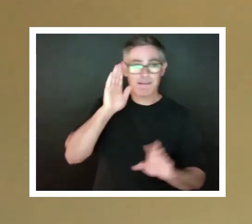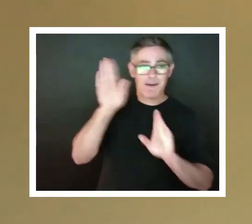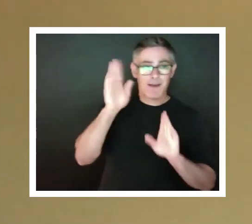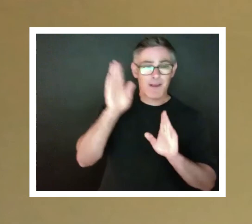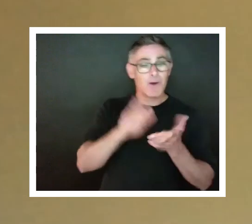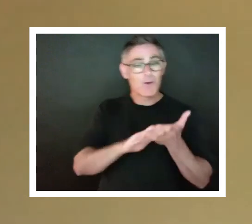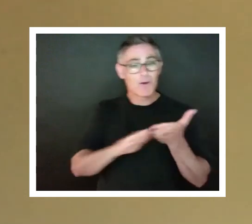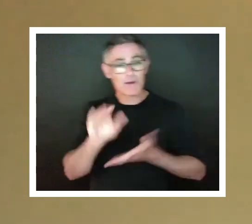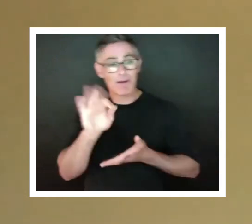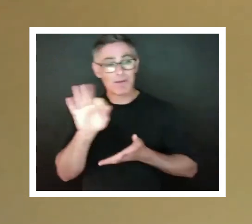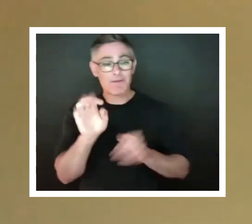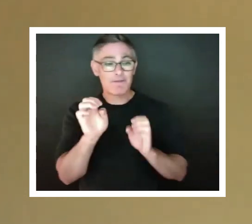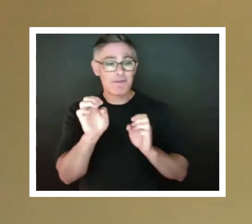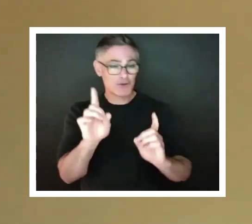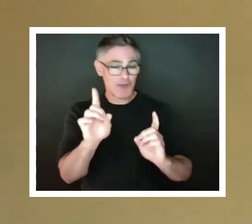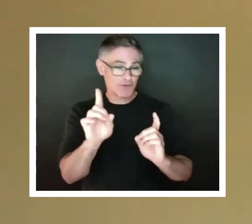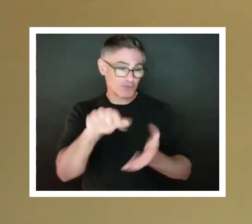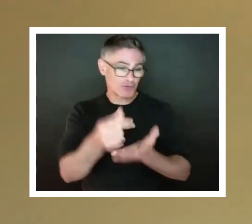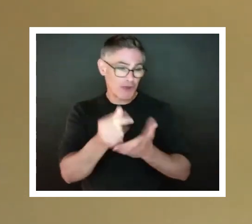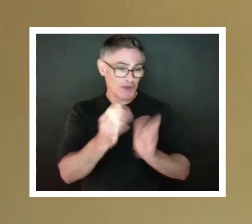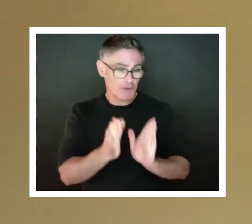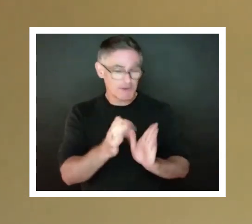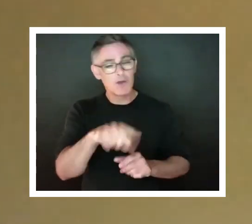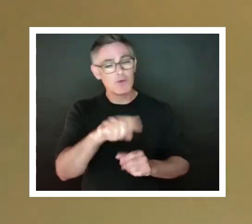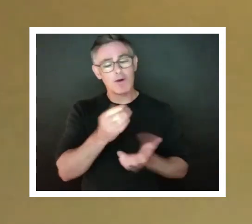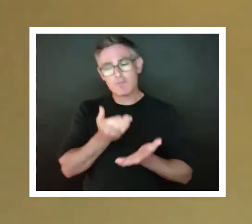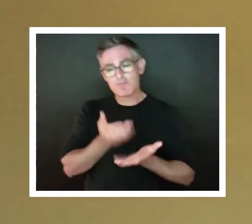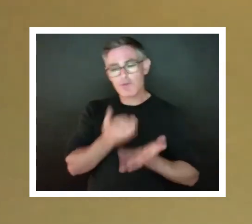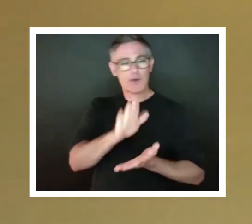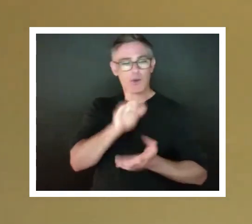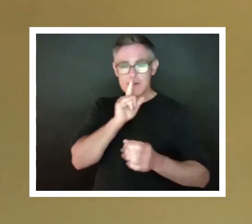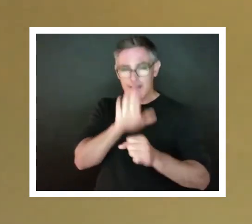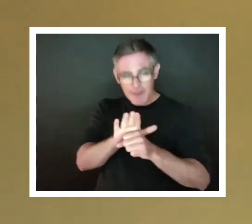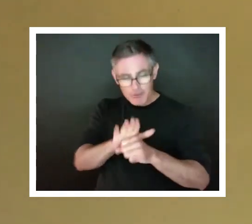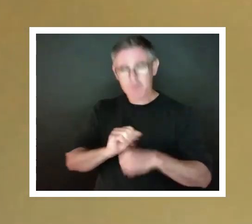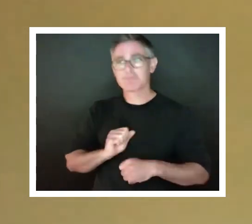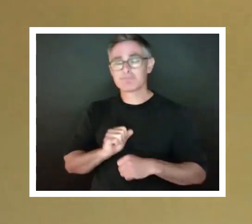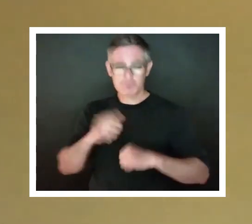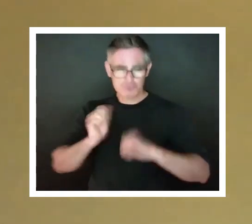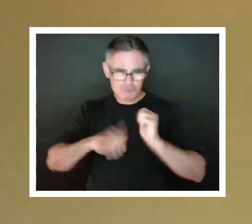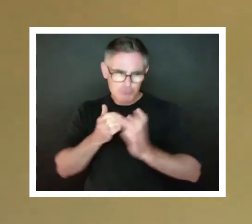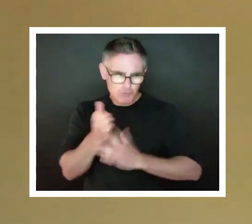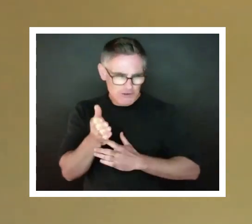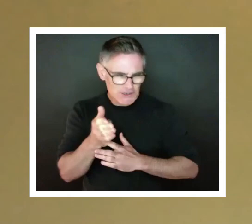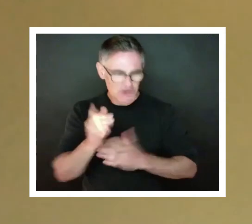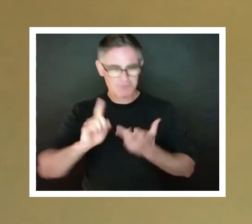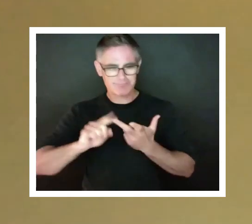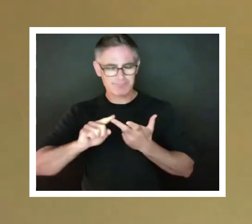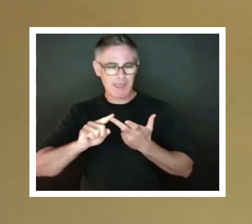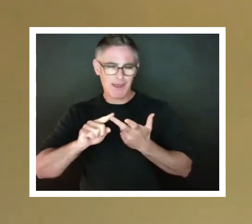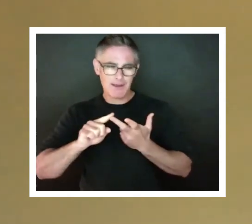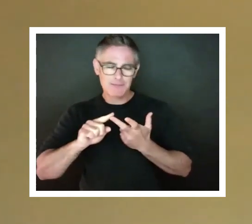You've shown your dedication, resiliency, and perserverance through this year and through your entire program